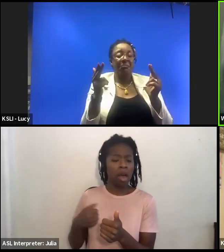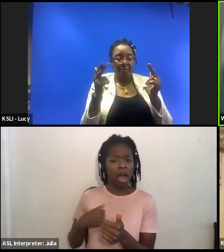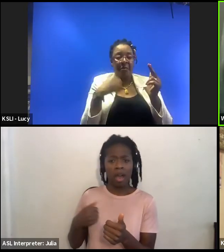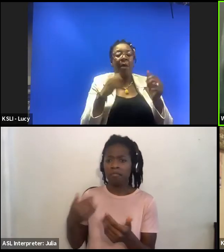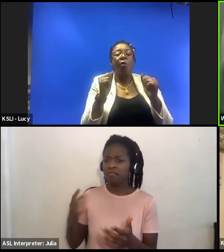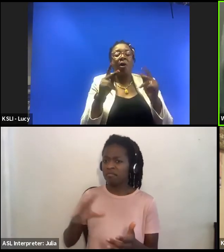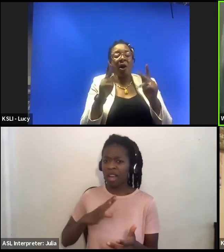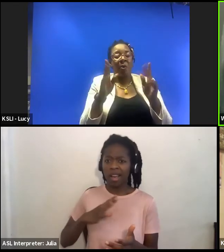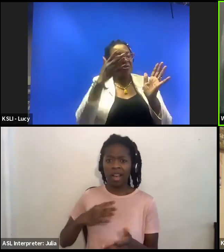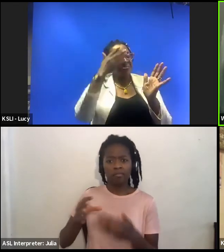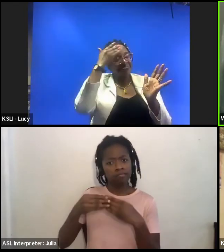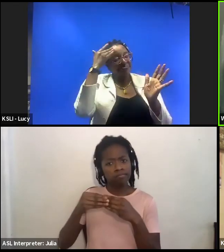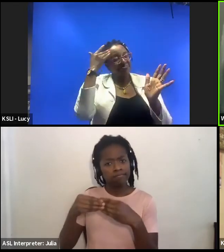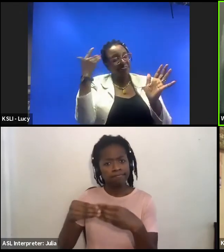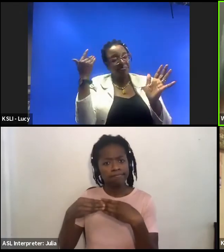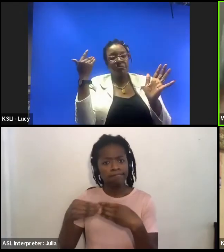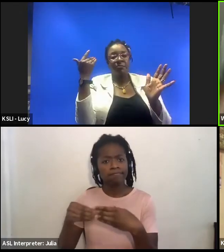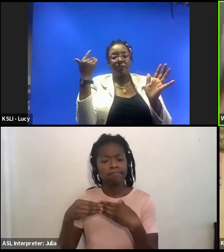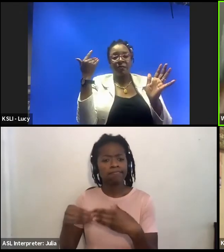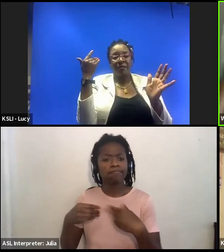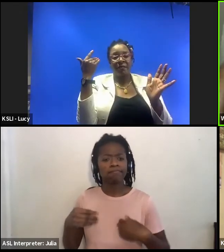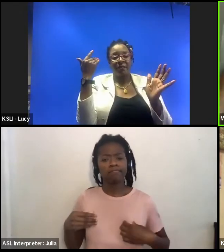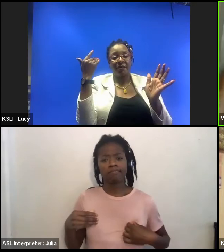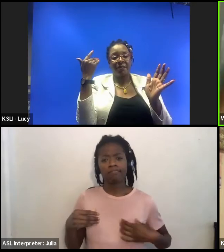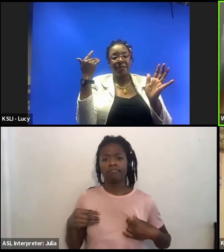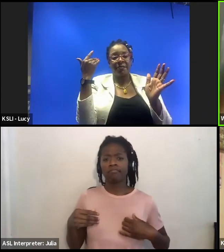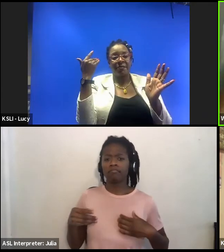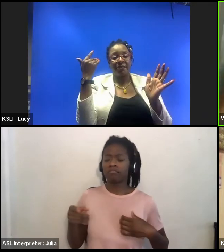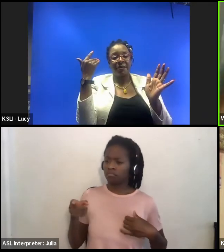and letting you just blossom in that one moment